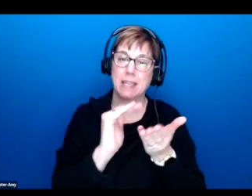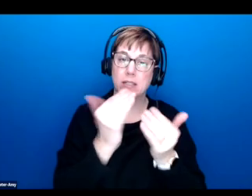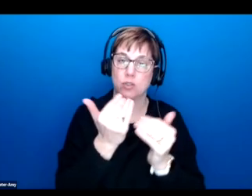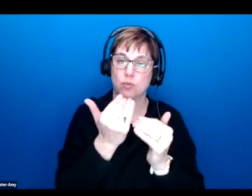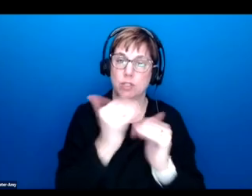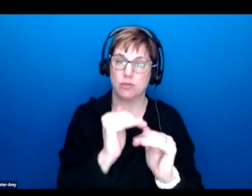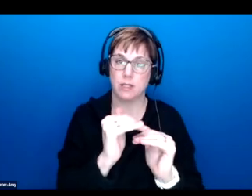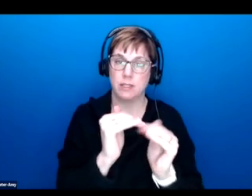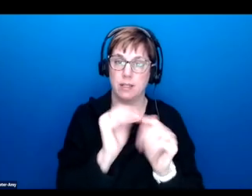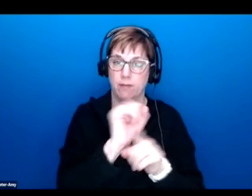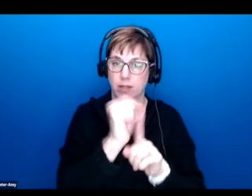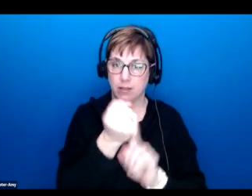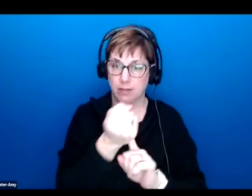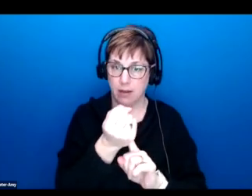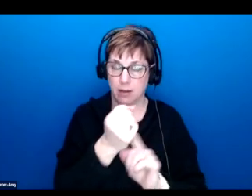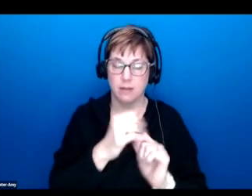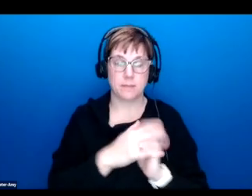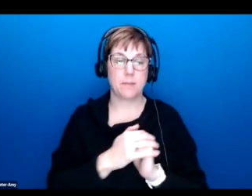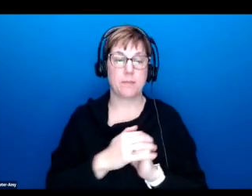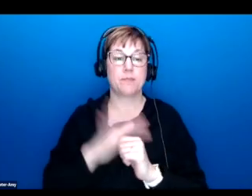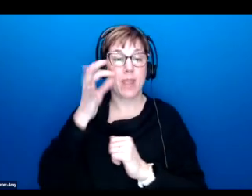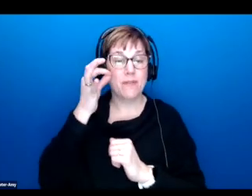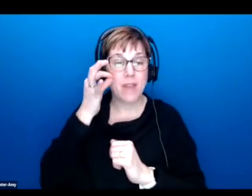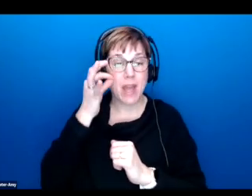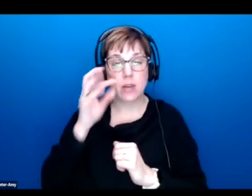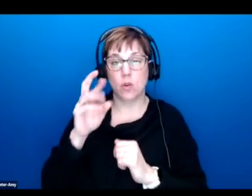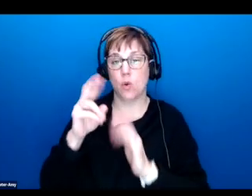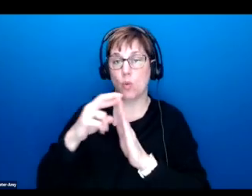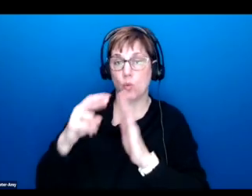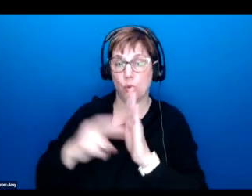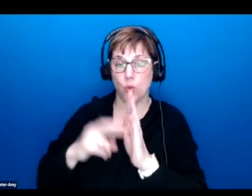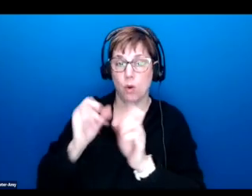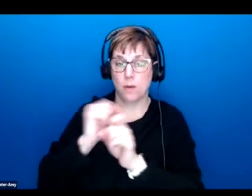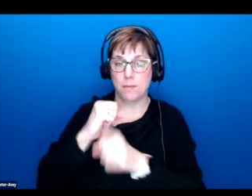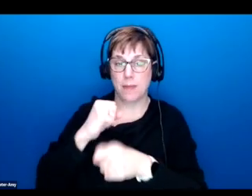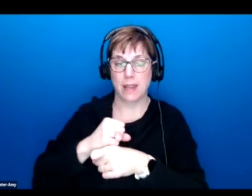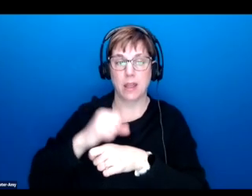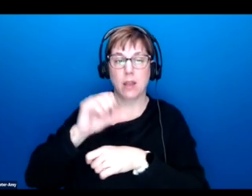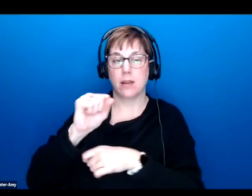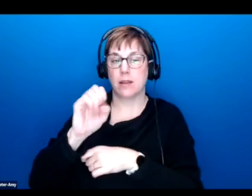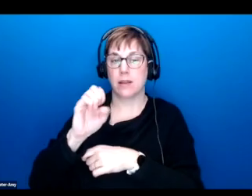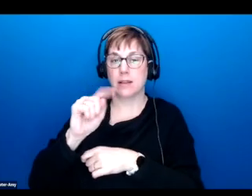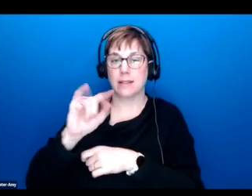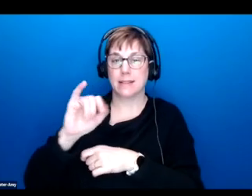You have federal rule making, such as the settings rule, which differentiates home and